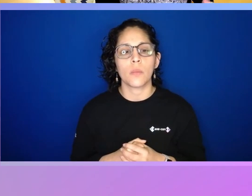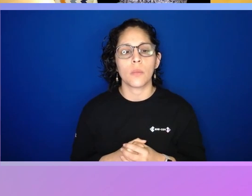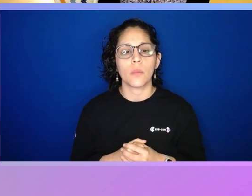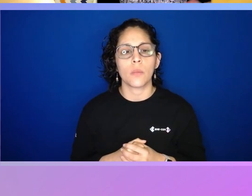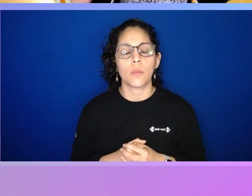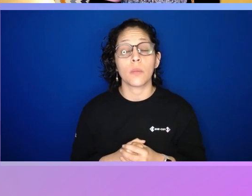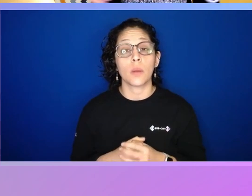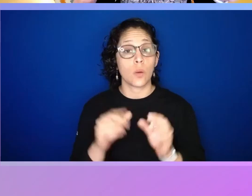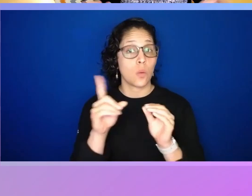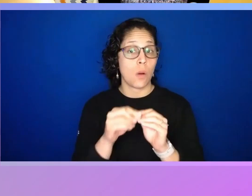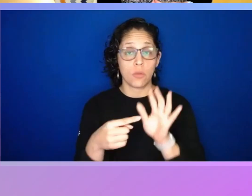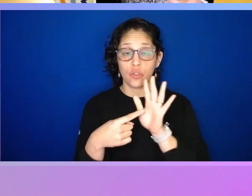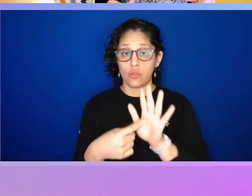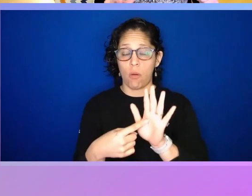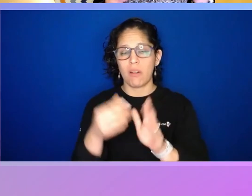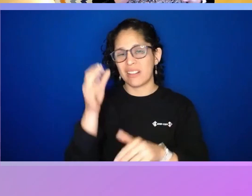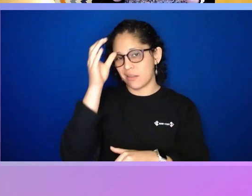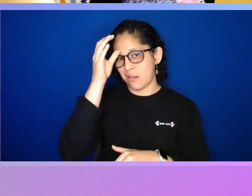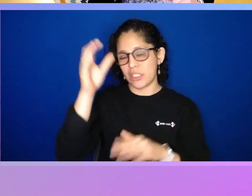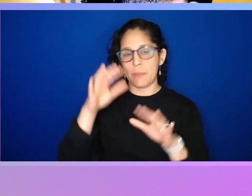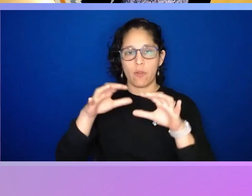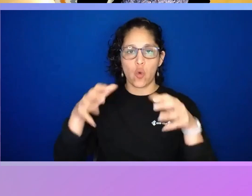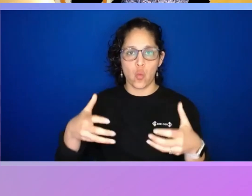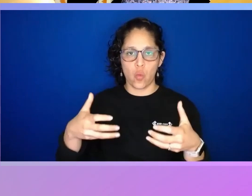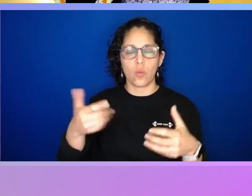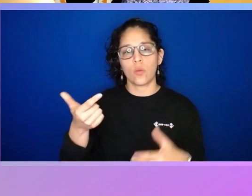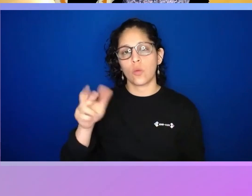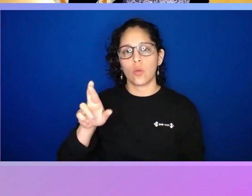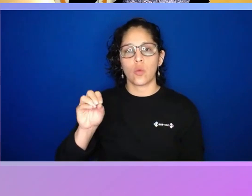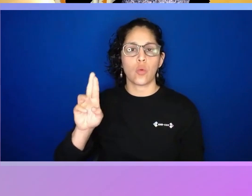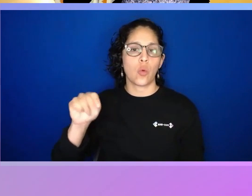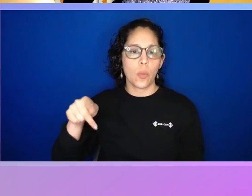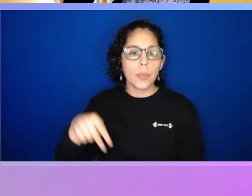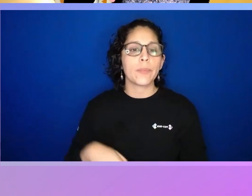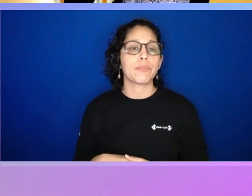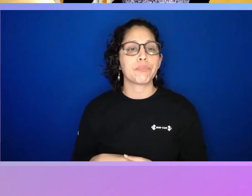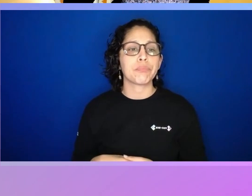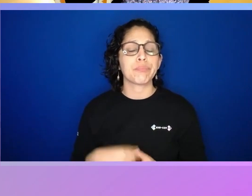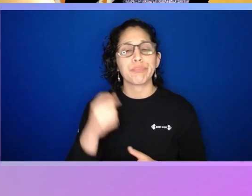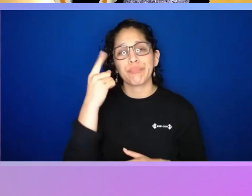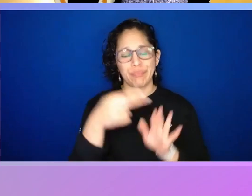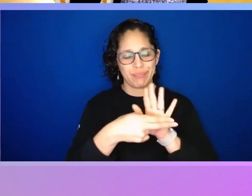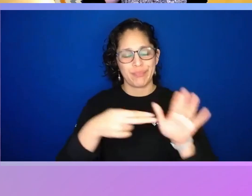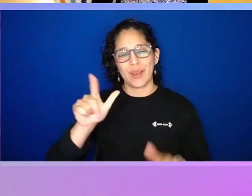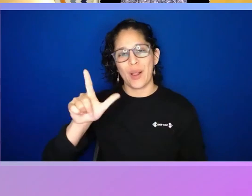to press that. So here's an example of button states, so we have the default, focus,